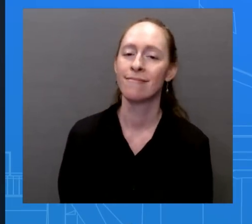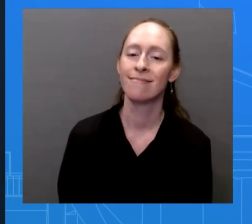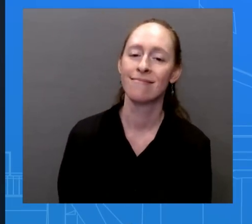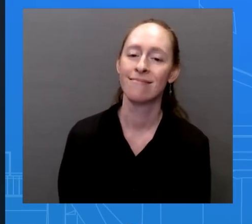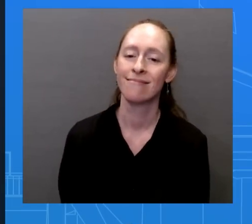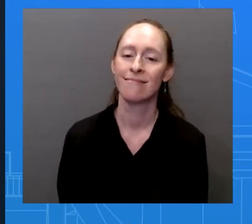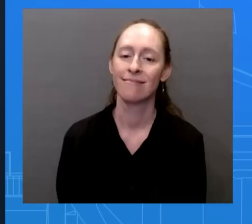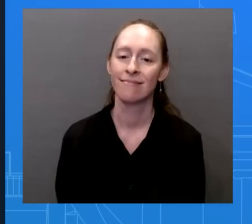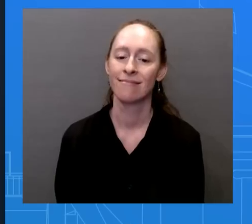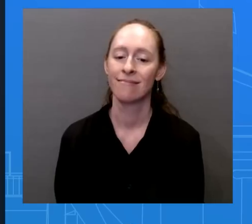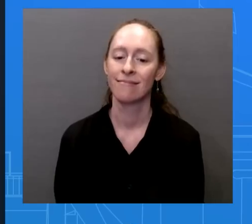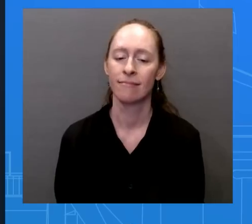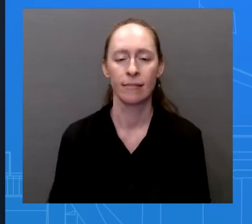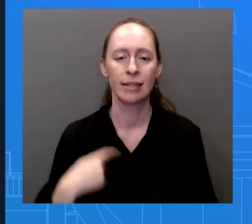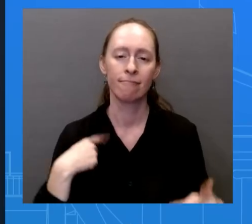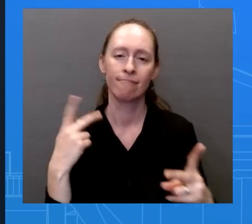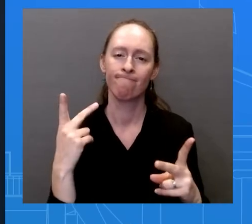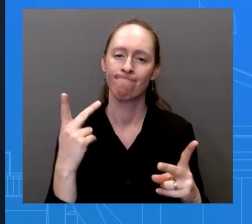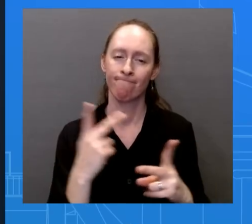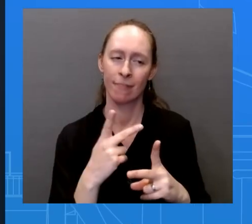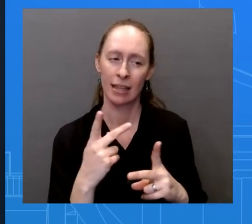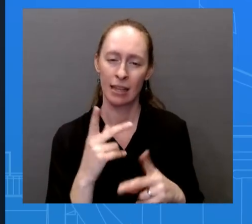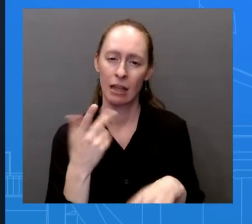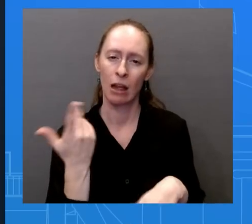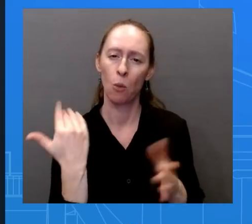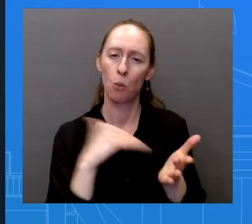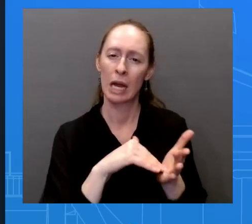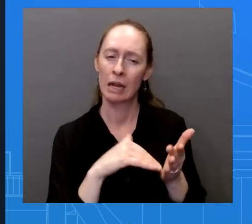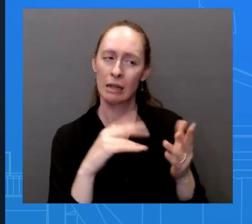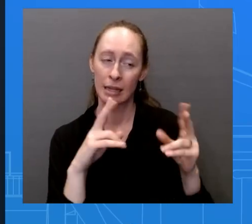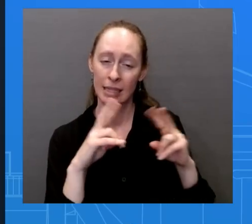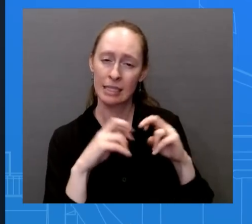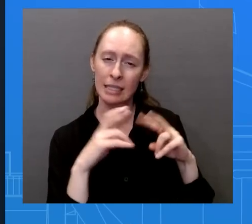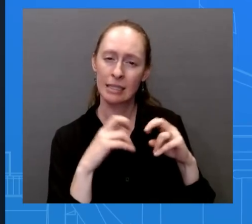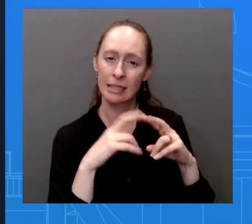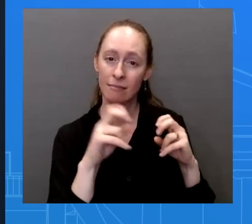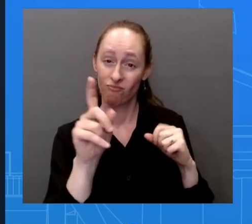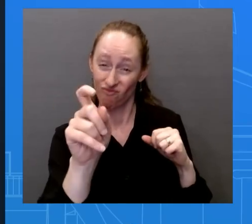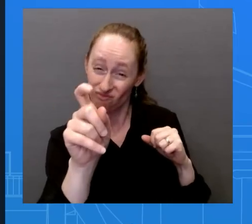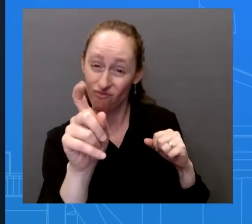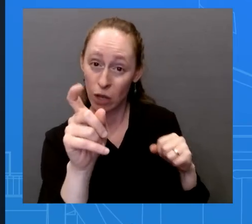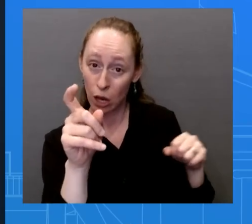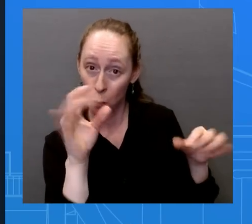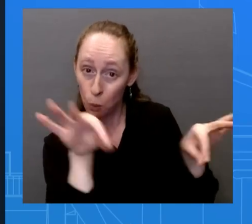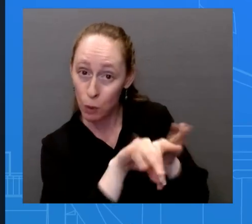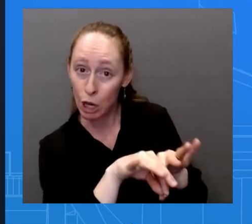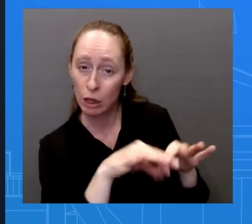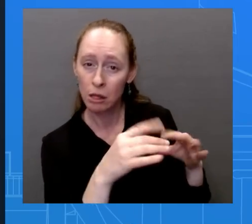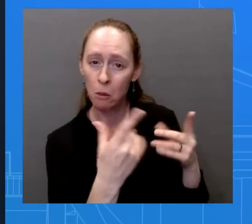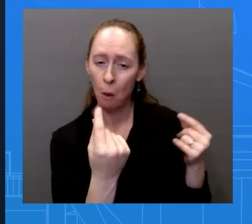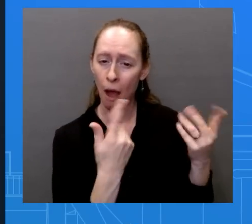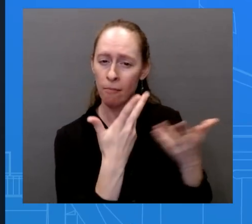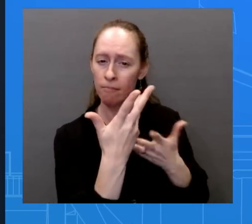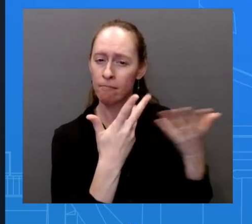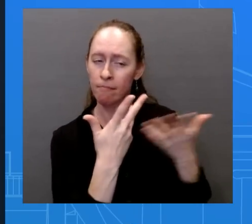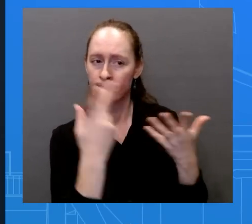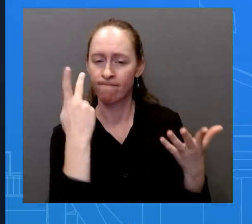especially after the decision that was made by OPEC+. And we were very clear about that last week. Go ahead. The Press: Thanks, Karine. Does President Biden believe